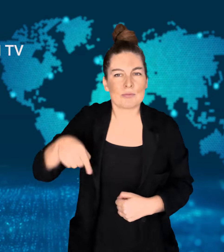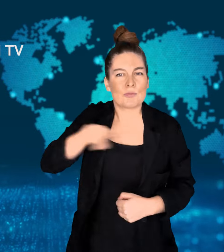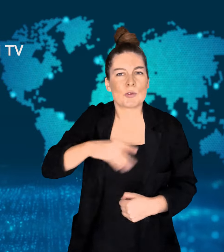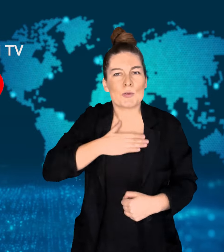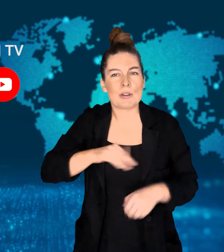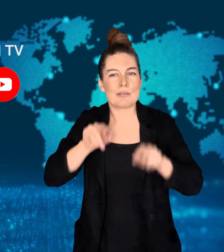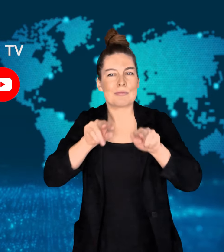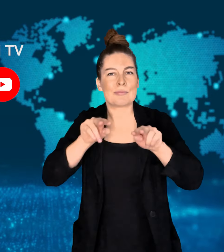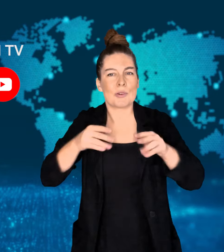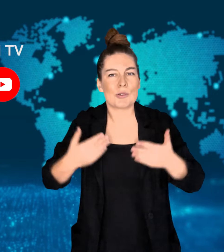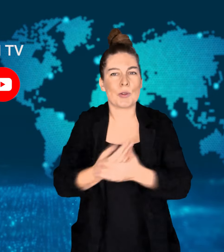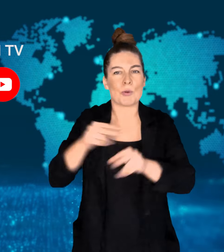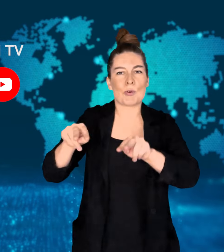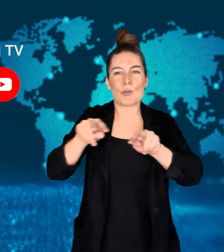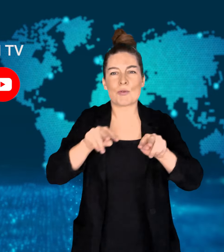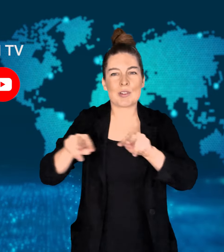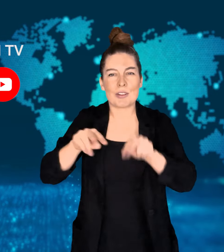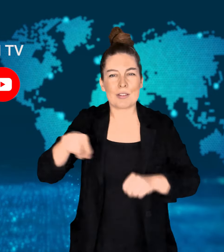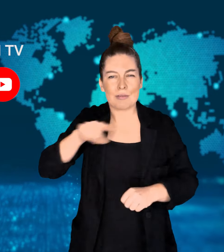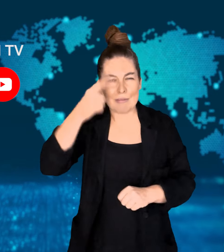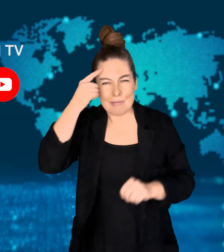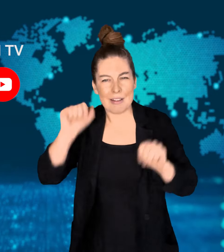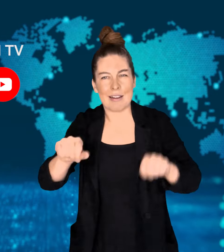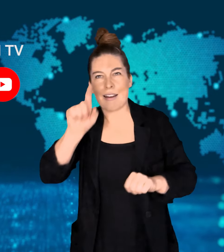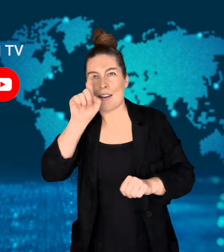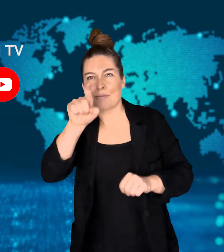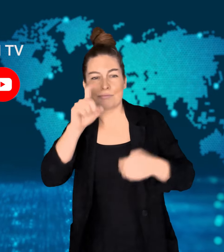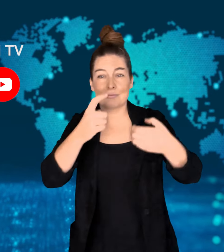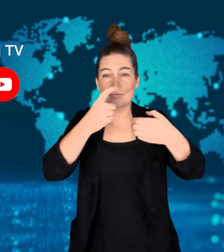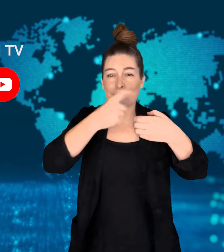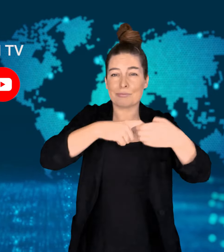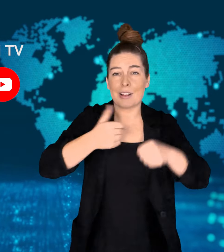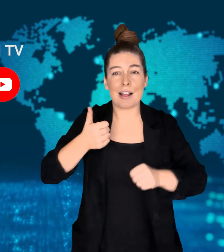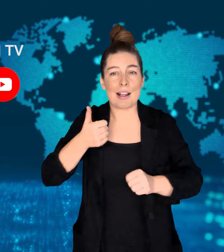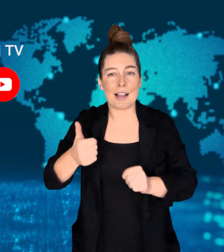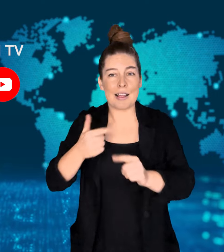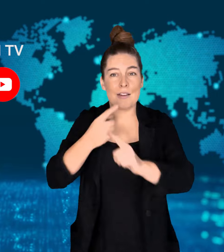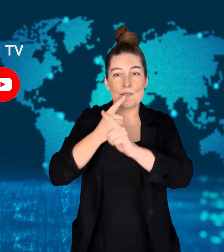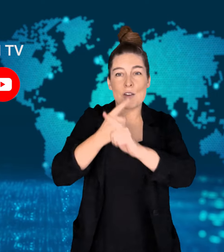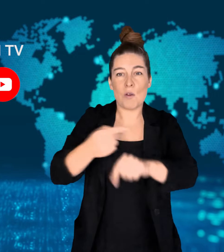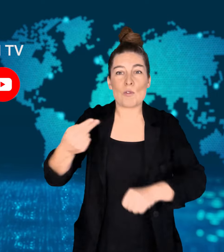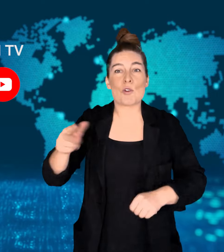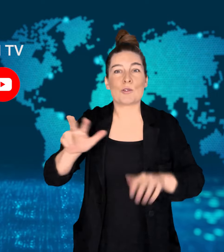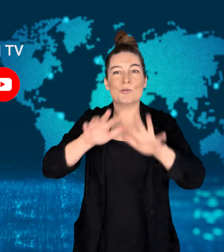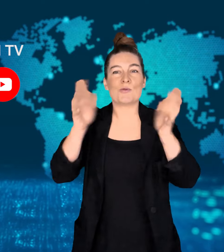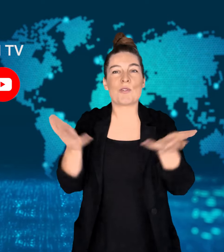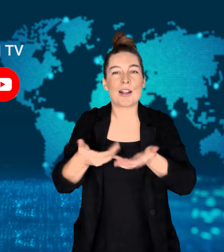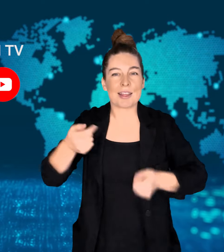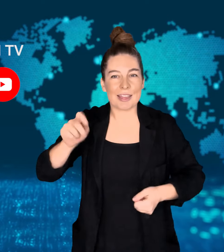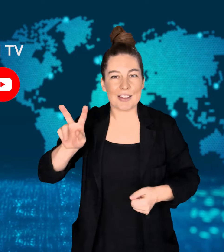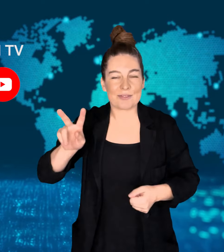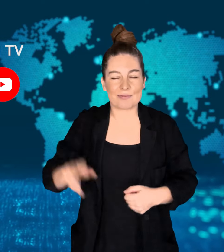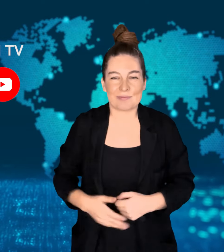Don't forget to subscribe, like, and follow H3 World TV to get new video updates!